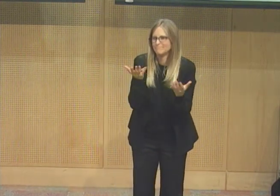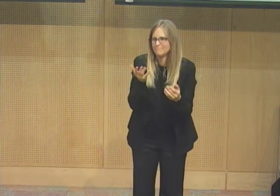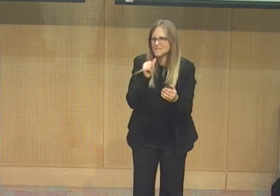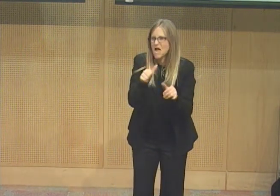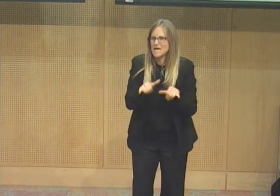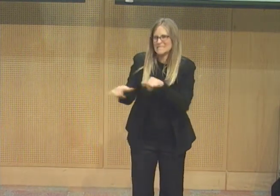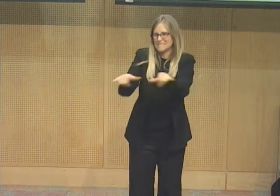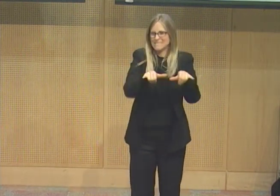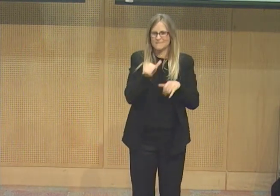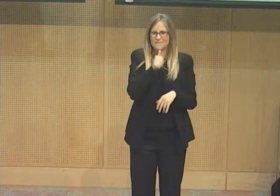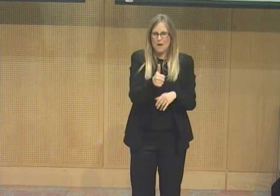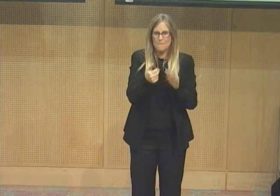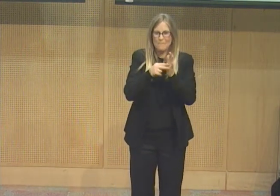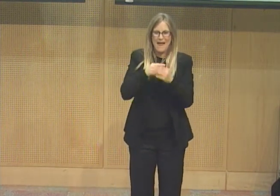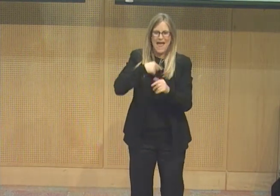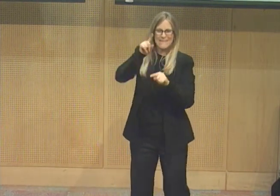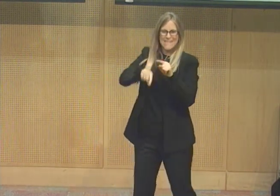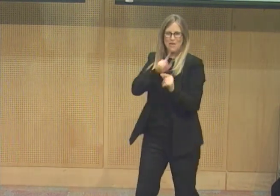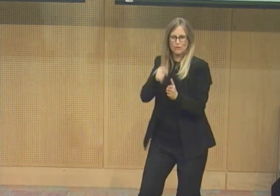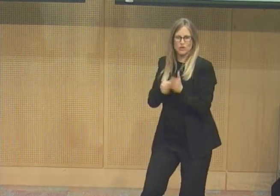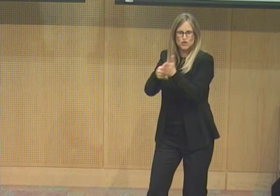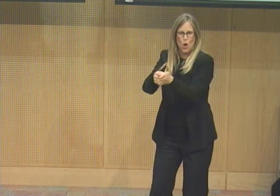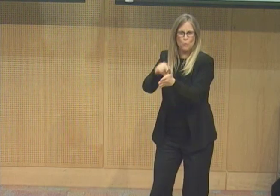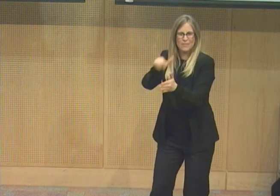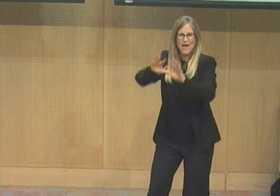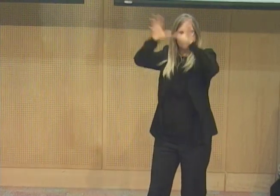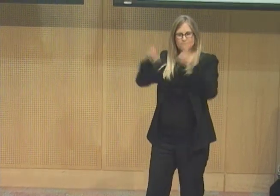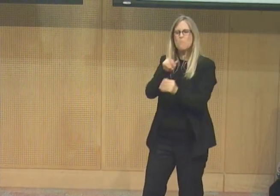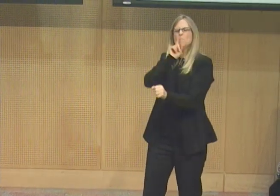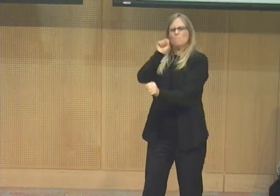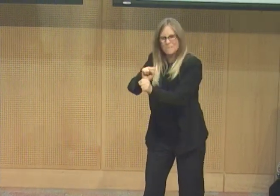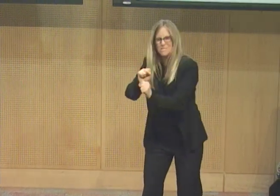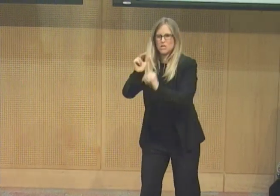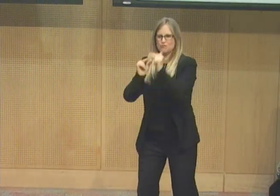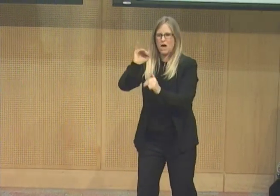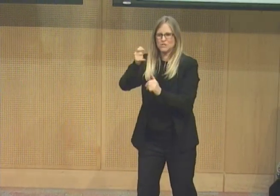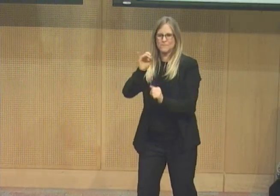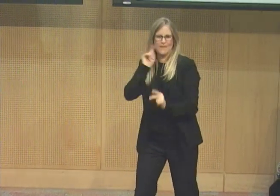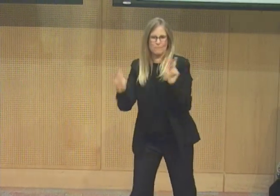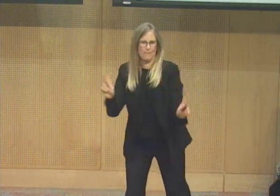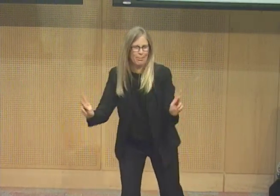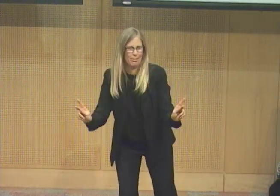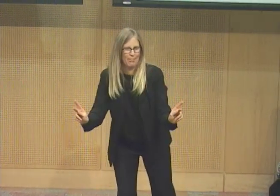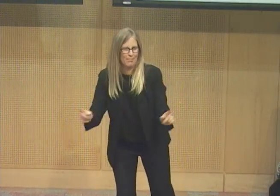It was possible that they would all show consistent information,